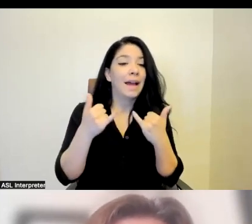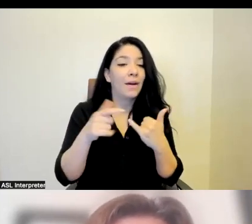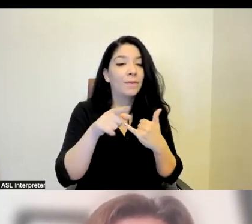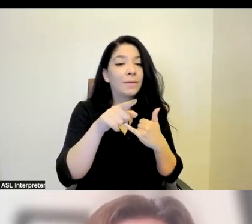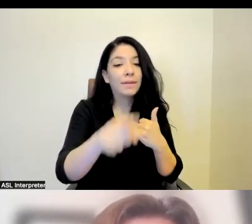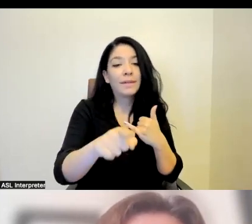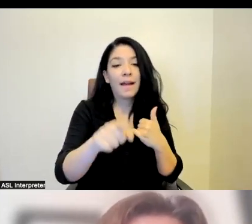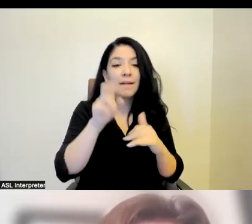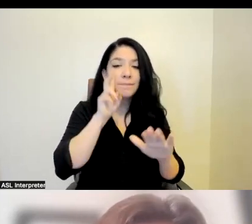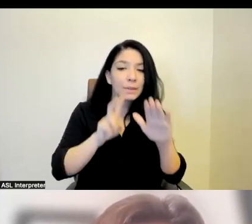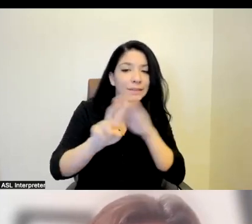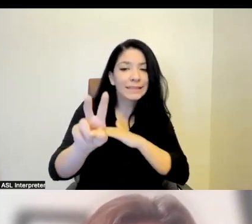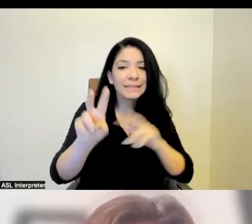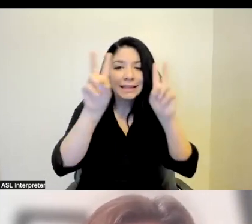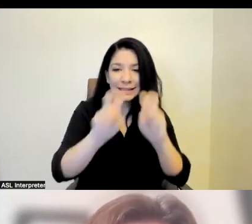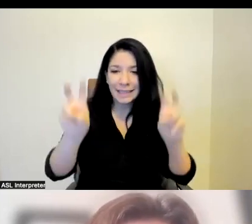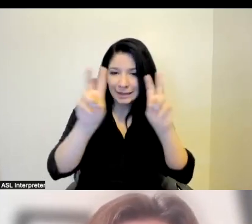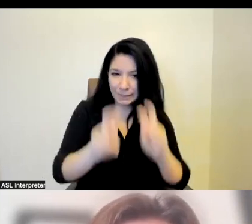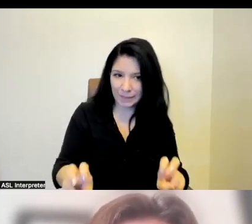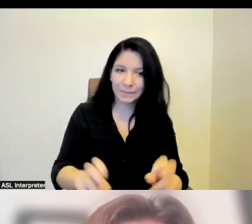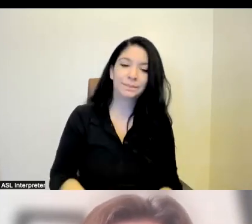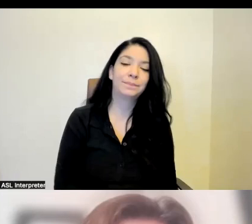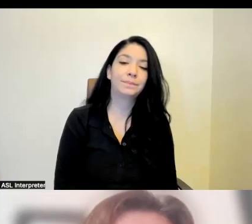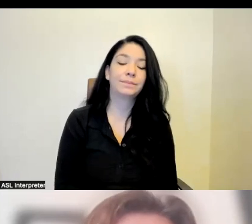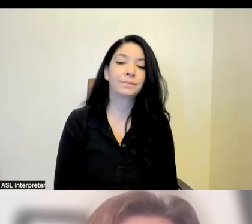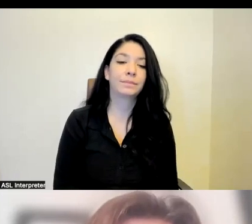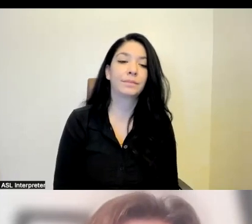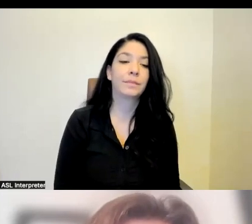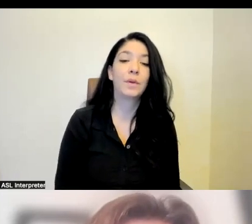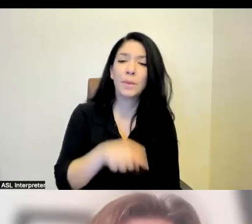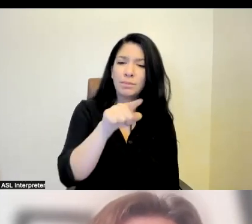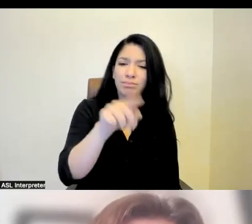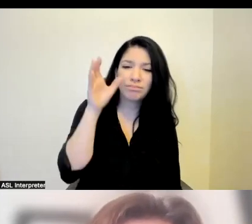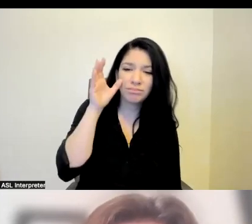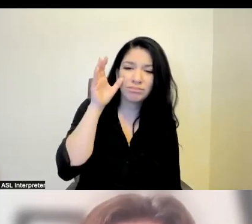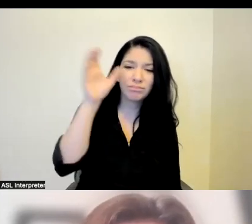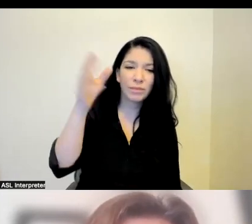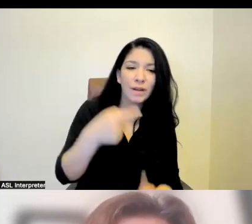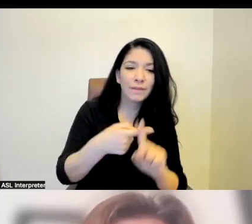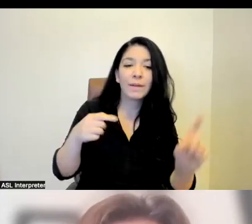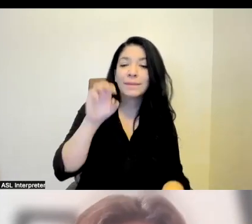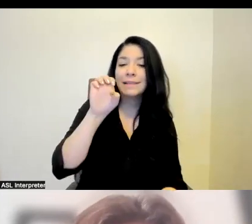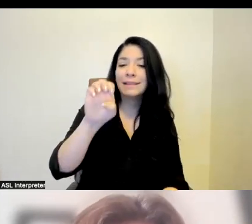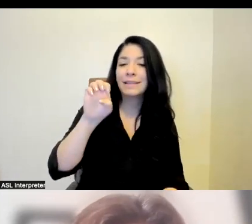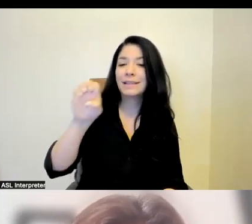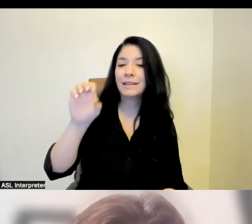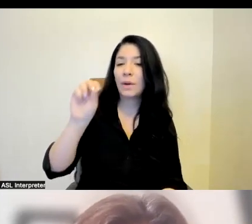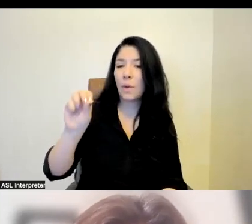for certain types of disabilities. And this is a concept from the EEOC and DOJ regulations.